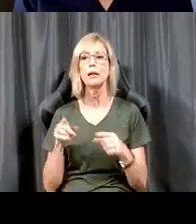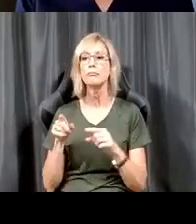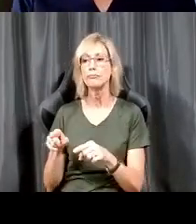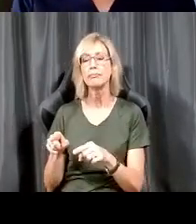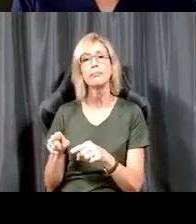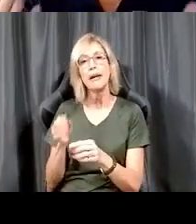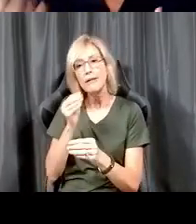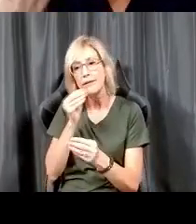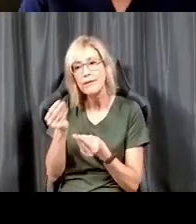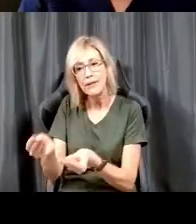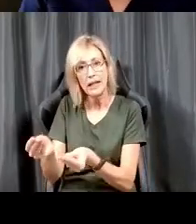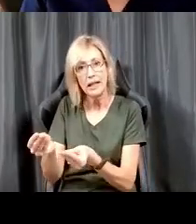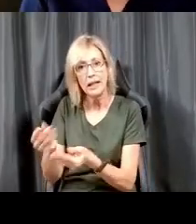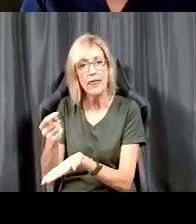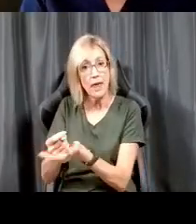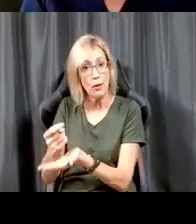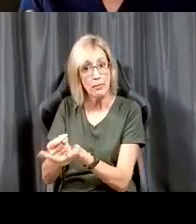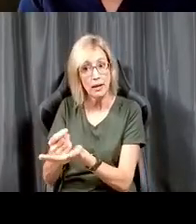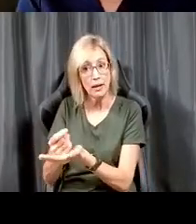therapy and basically six steps to eating.